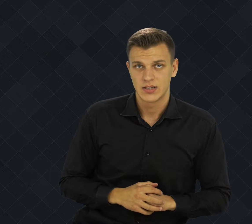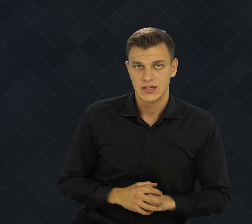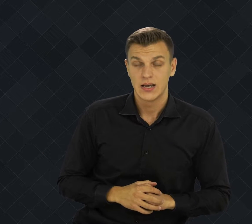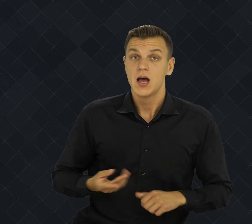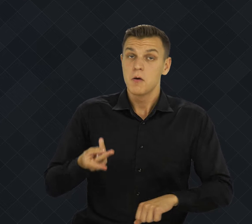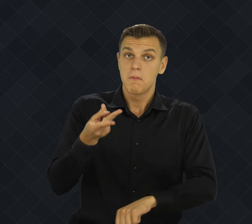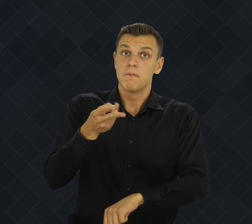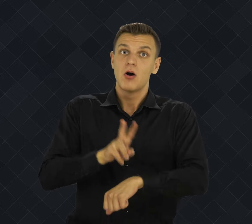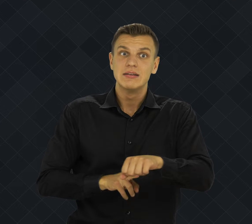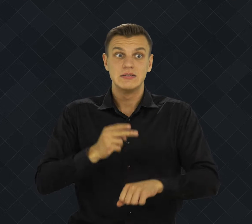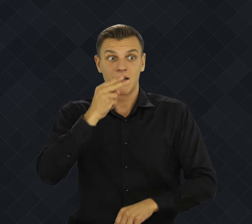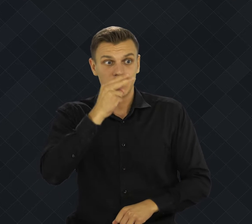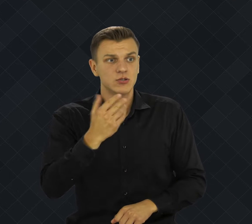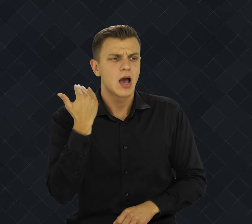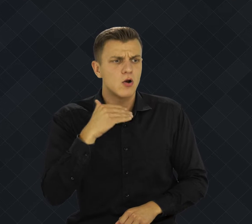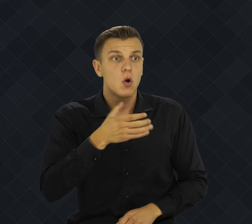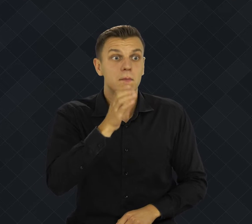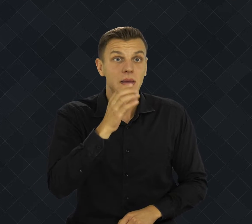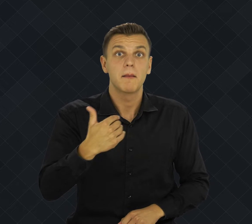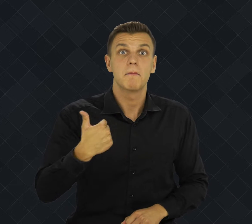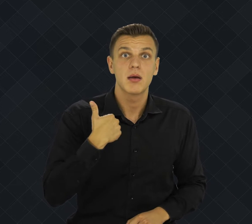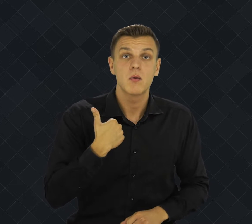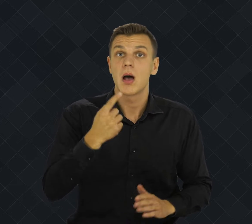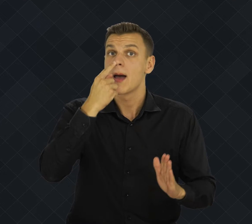Driving under the influence of alcohol,